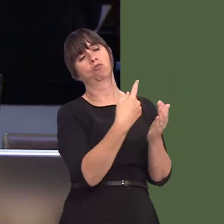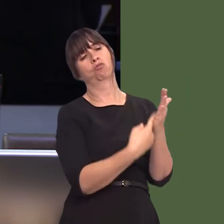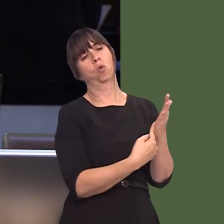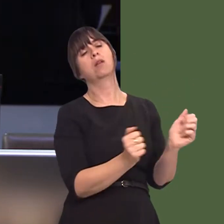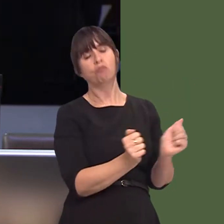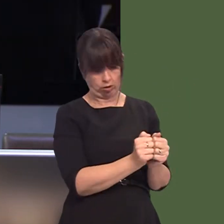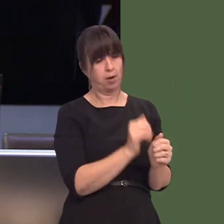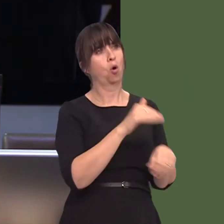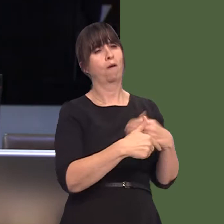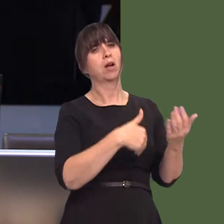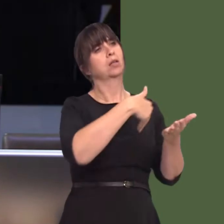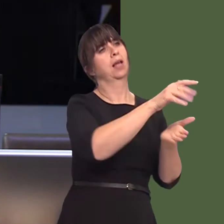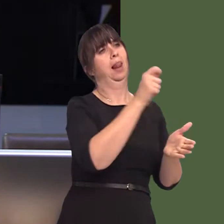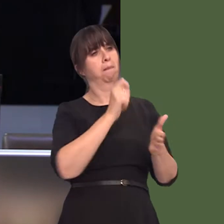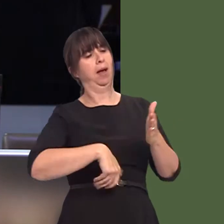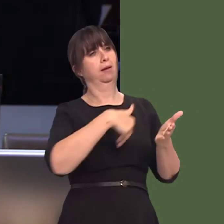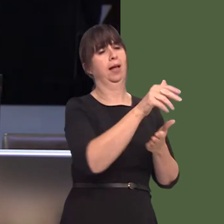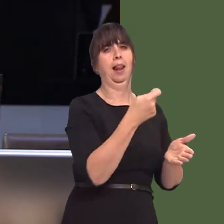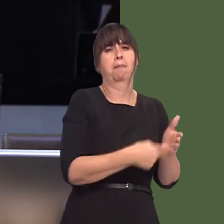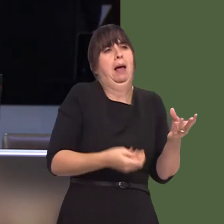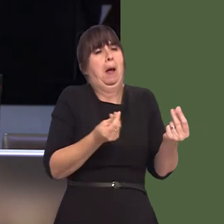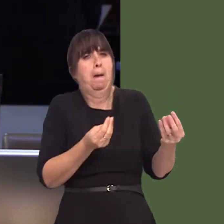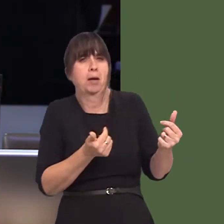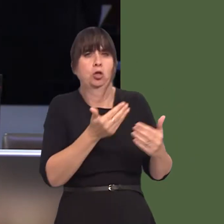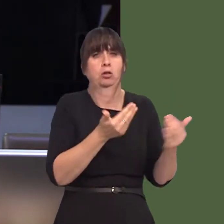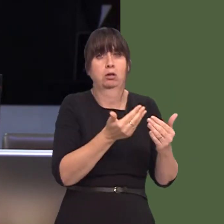Is it not disappointing, therefore, that in a vote on this in the European Parliament